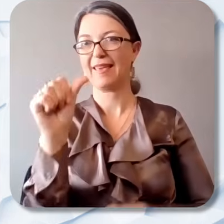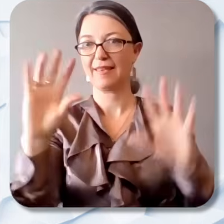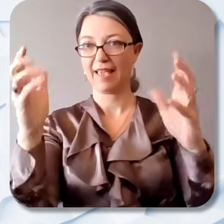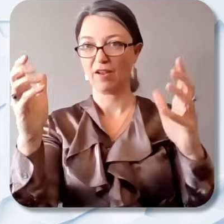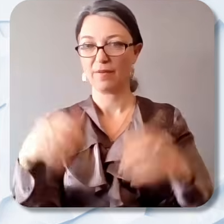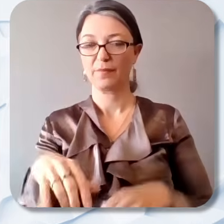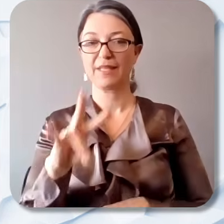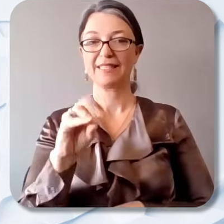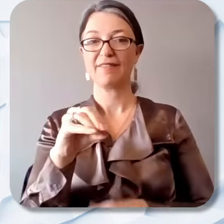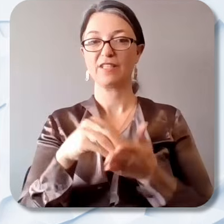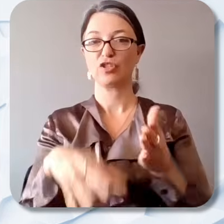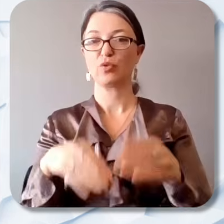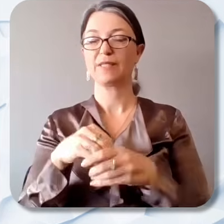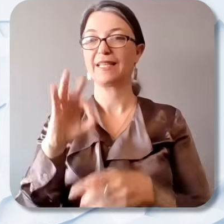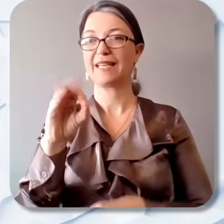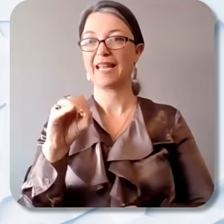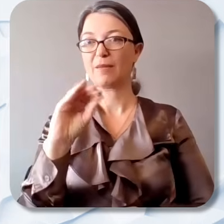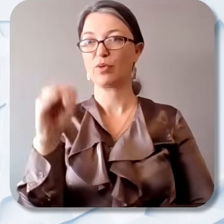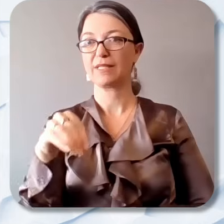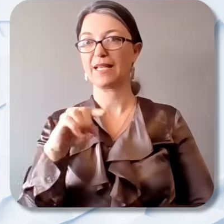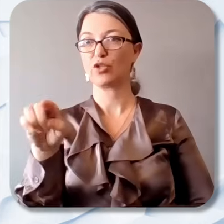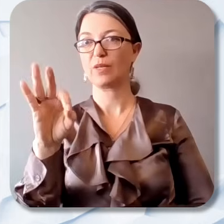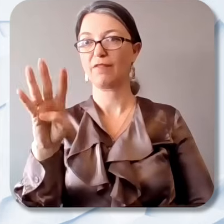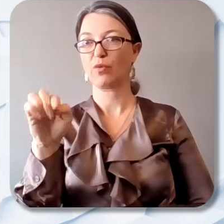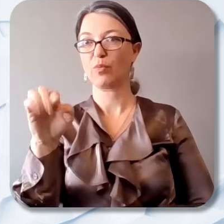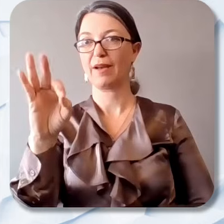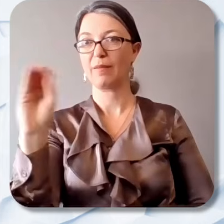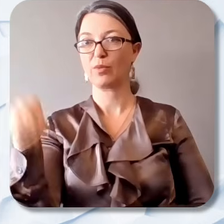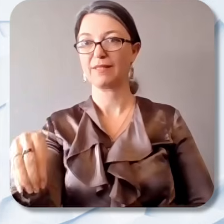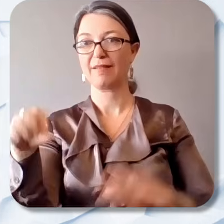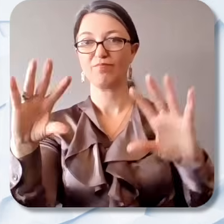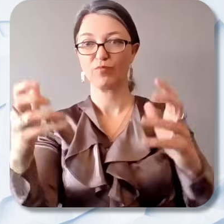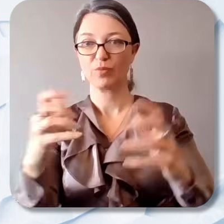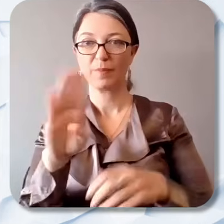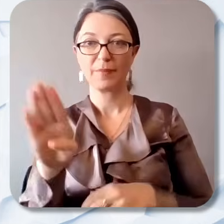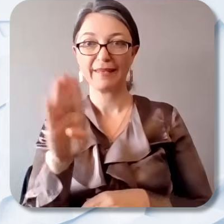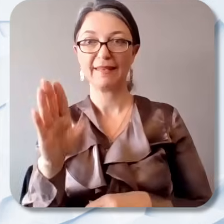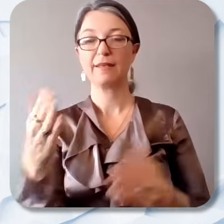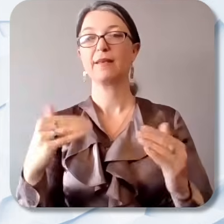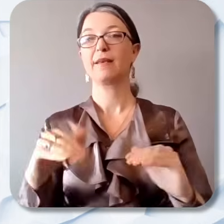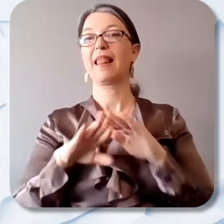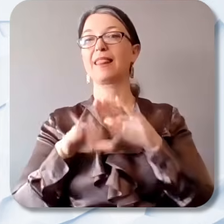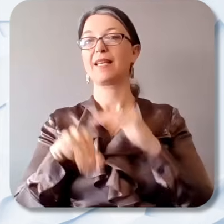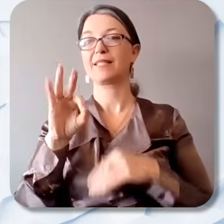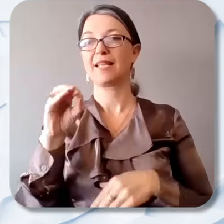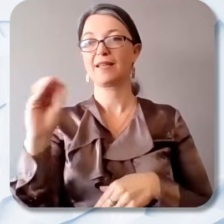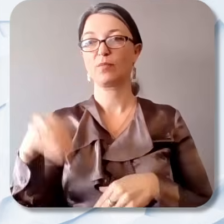70 students in the 90% to 94.9% range, and the less than 90% of IEP services implemented